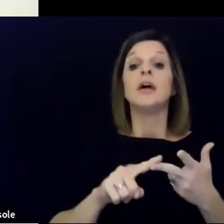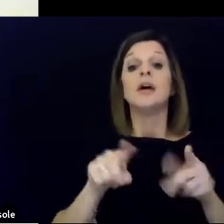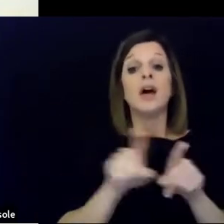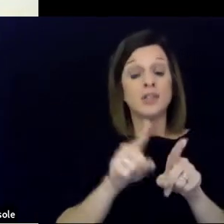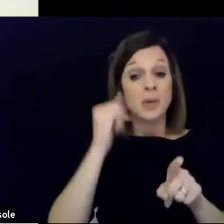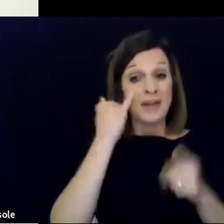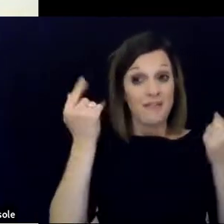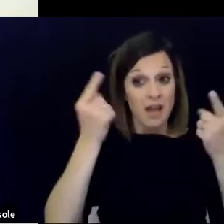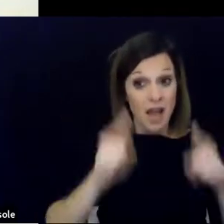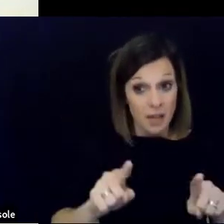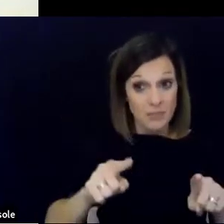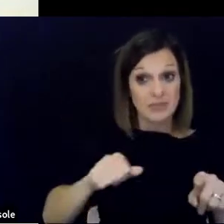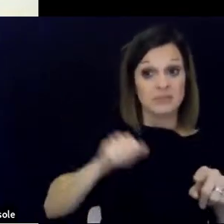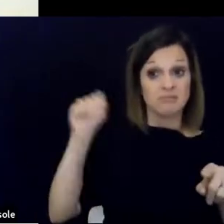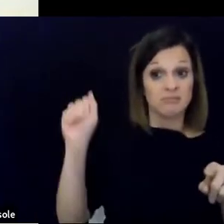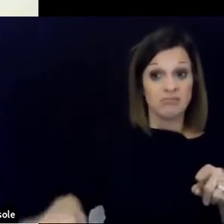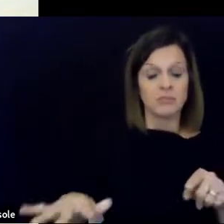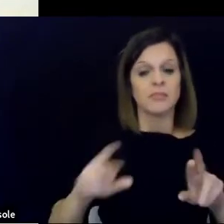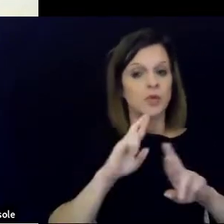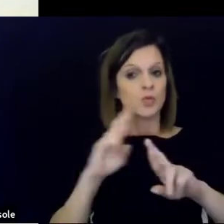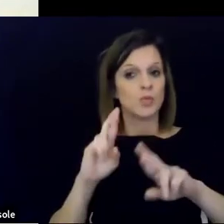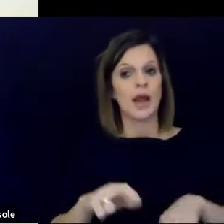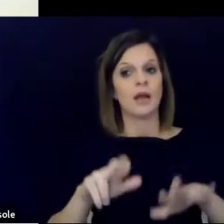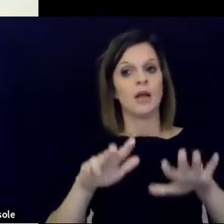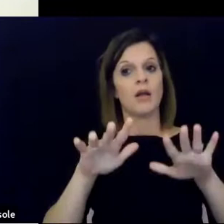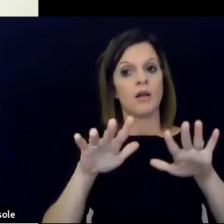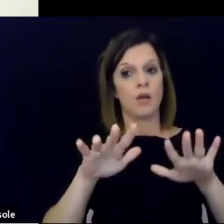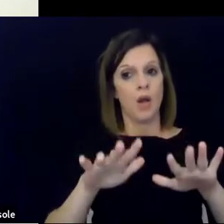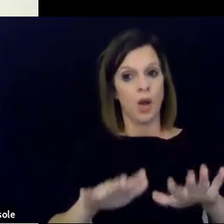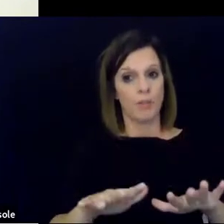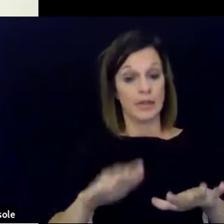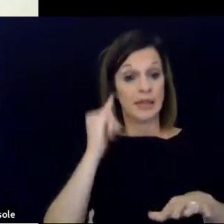because if you get upset, that's just gonna encourage more button pulling.